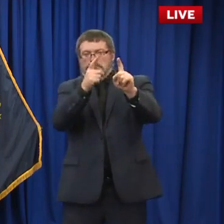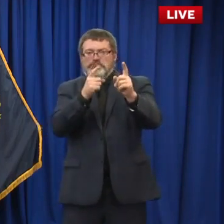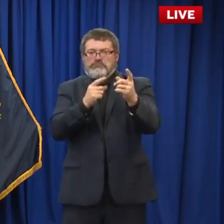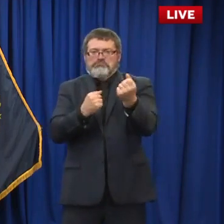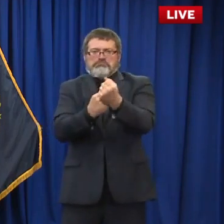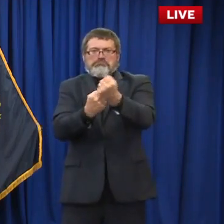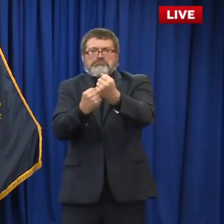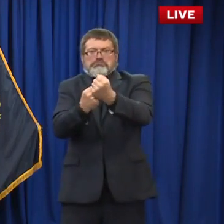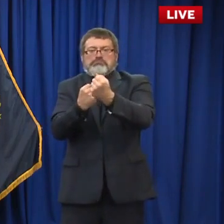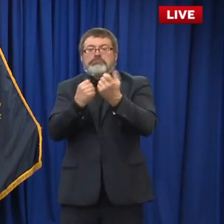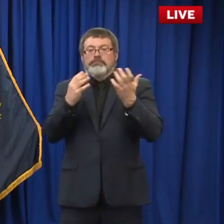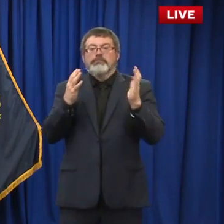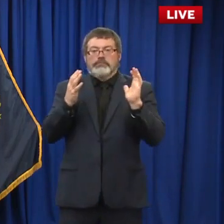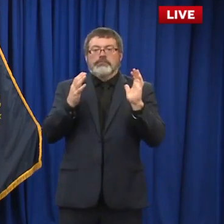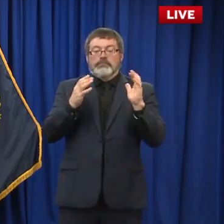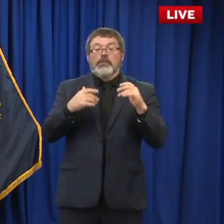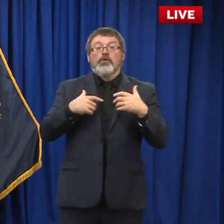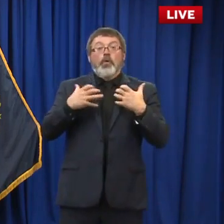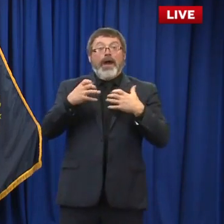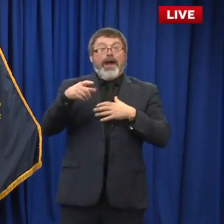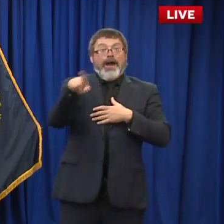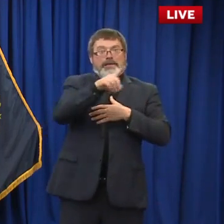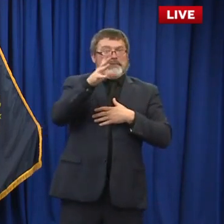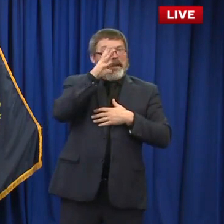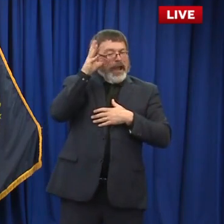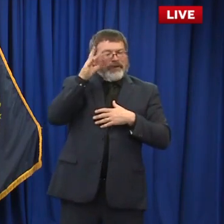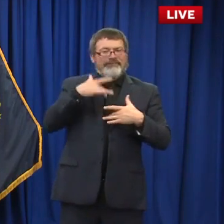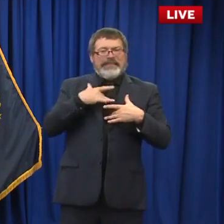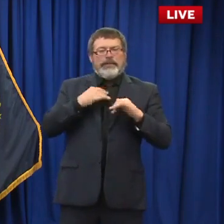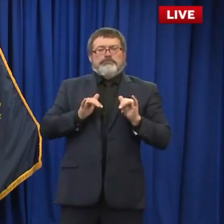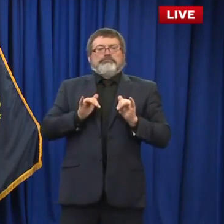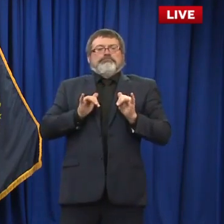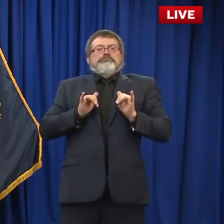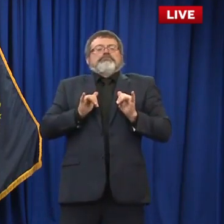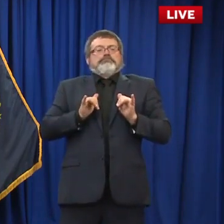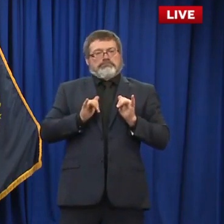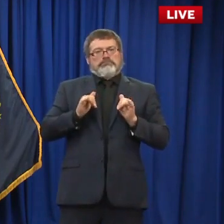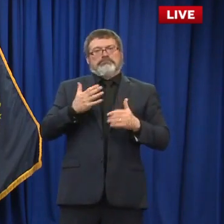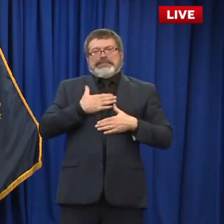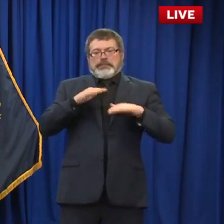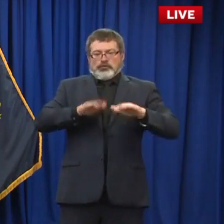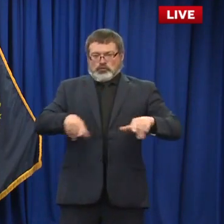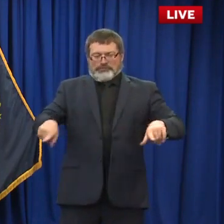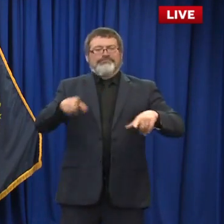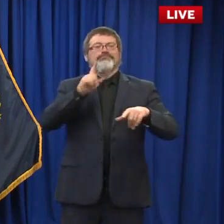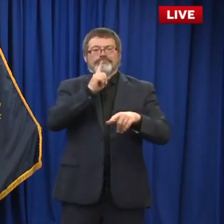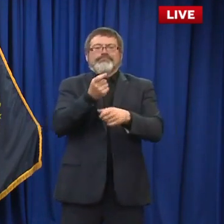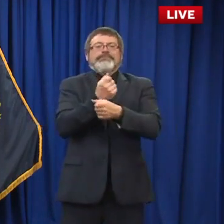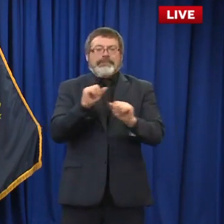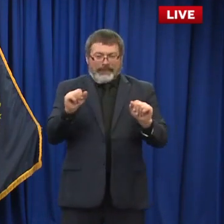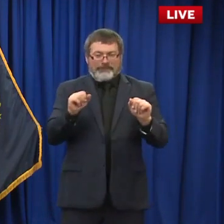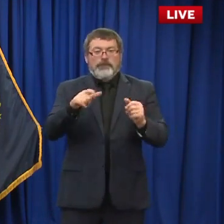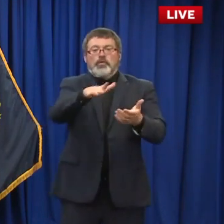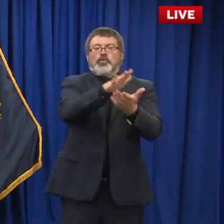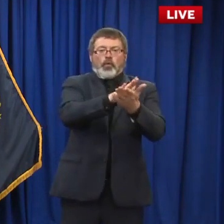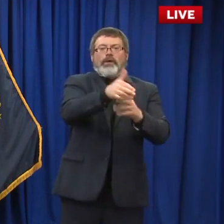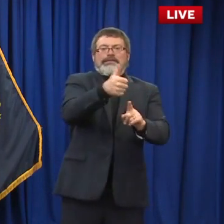TRANSPORTATION PERSPECTIVE, EXTRACURRICULAR ACTIVITIES, WHATEVER IT MIGHT BE, PARENTS SHOULD HAVE CONFIDENCE IN TERMS OF ALLOWING THOSE KIDS TO GO BACK.